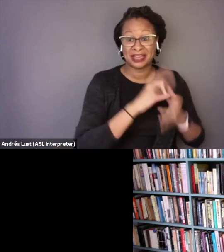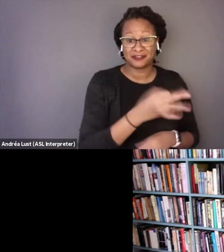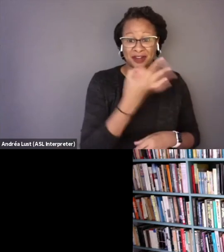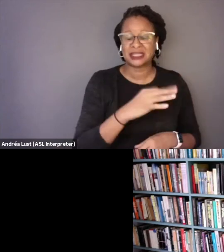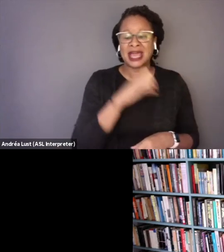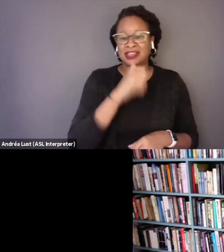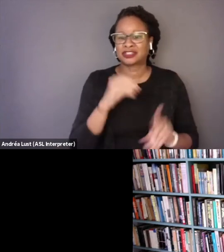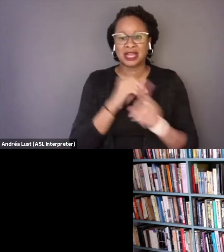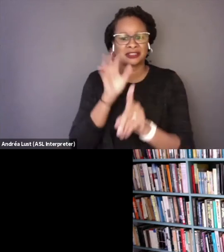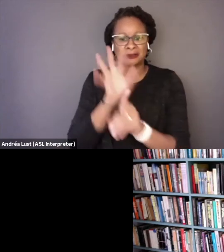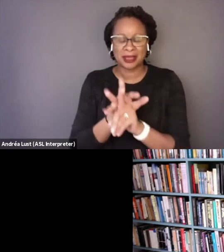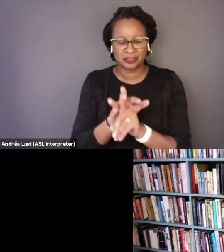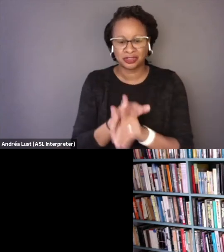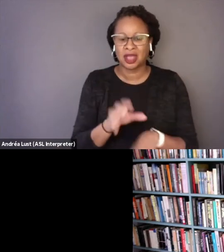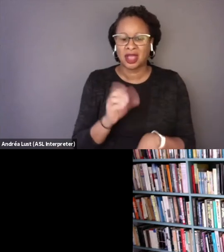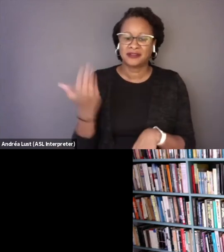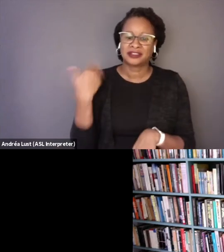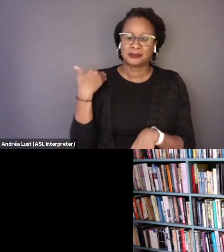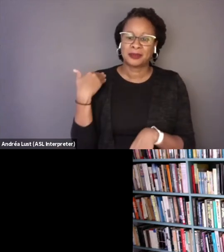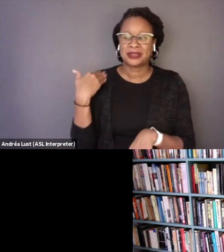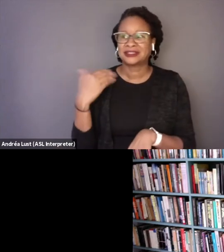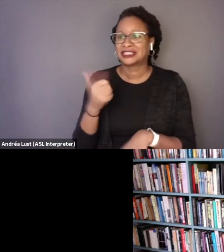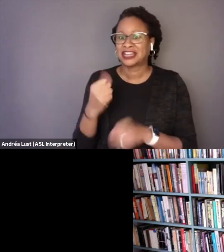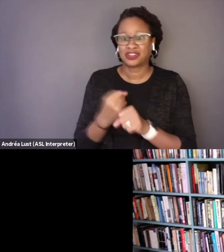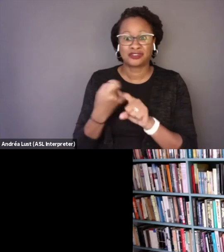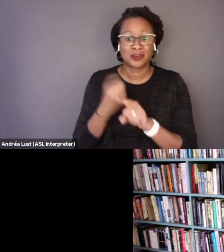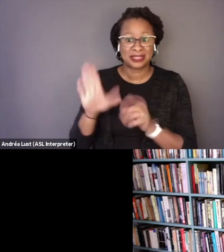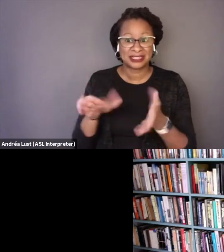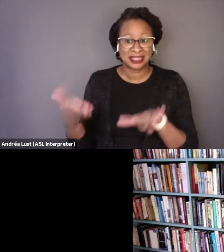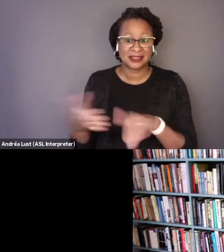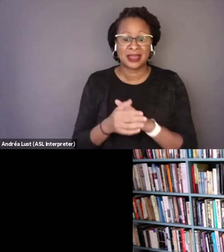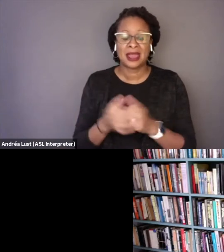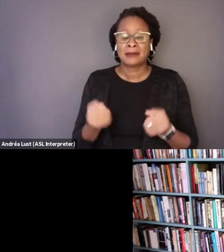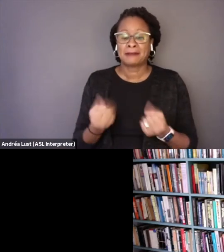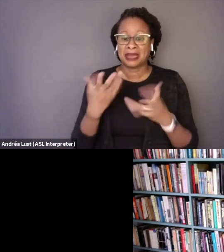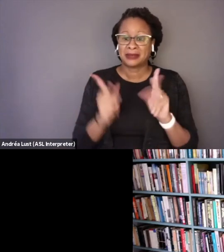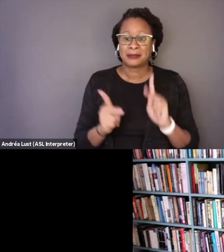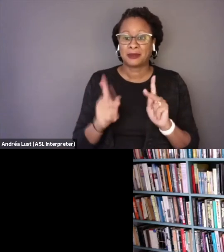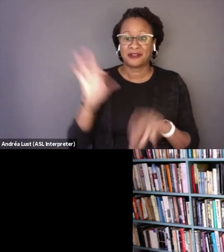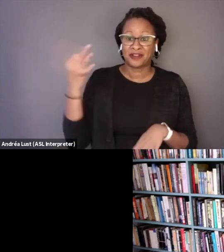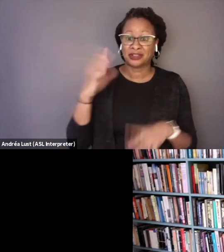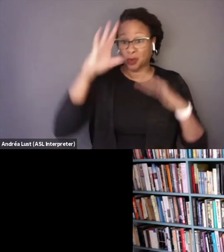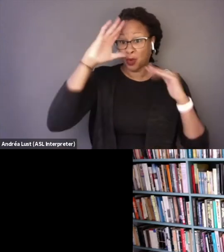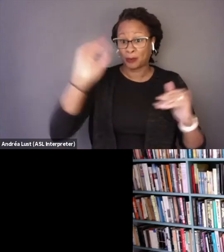over the past decades since his death, that many people in France were hoping for, but oh my God, Eric,